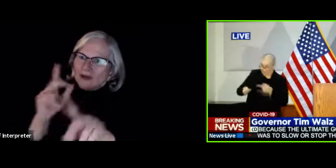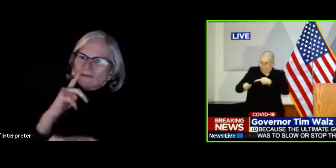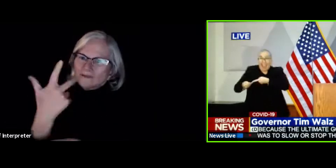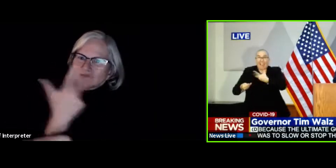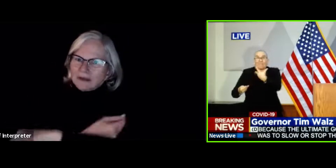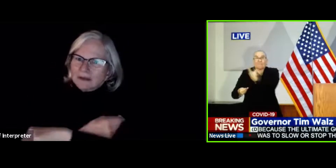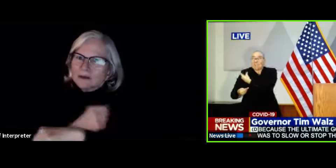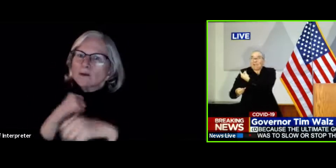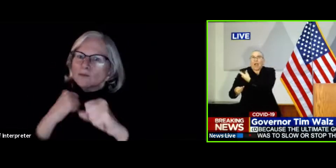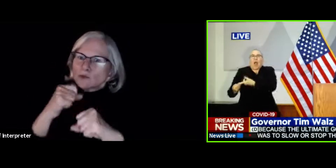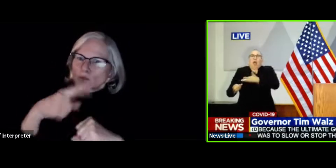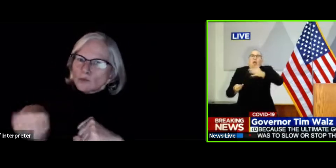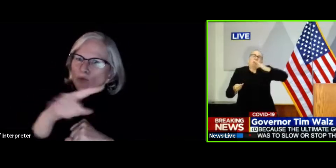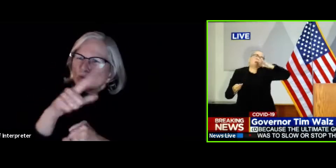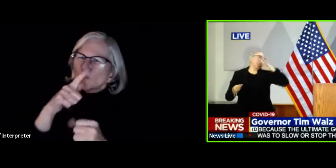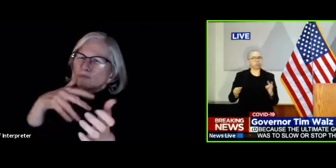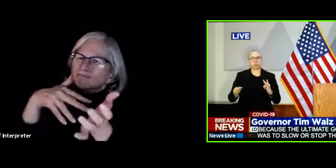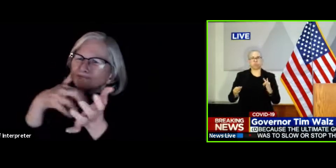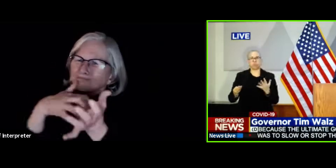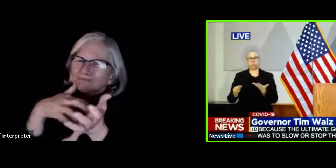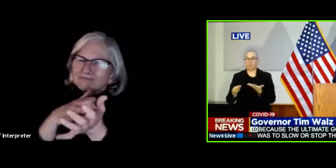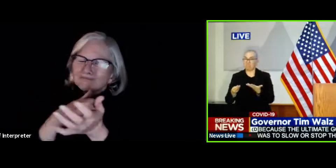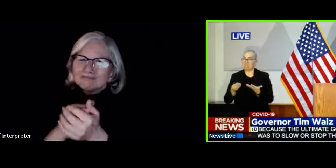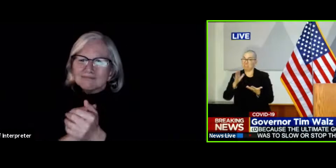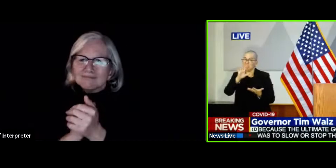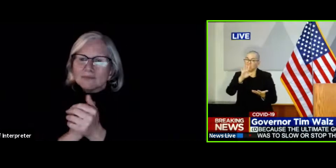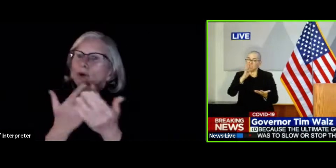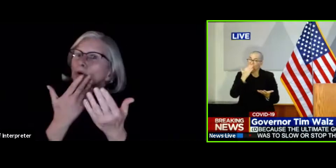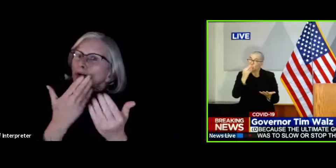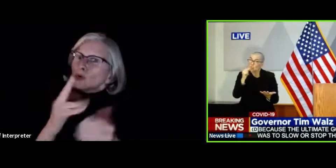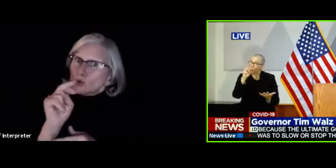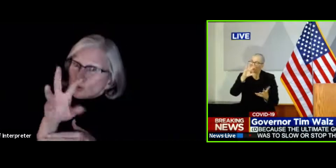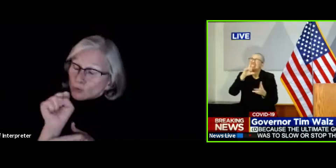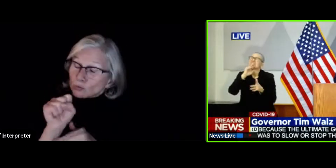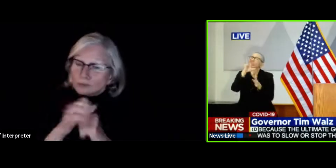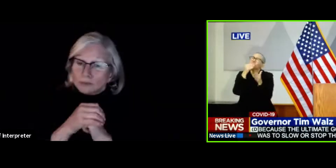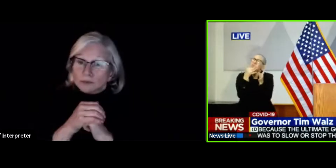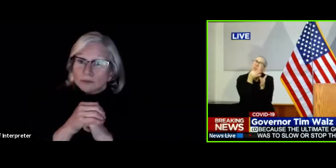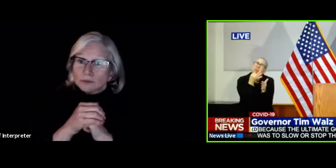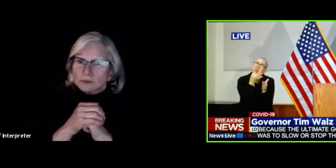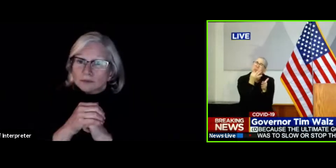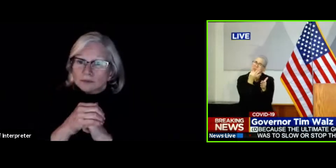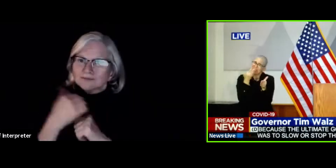MOVE FORWARDS. THE GOOD NEWS IS, WE'RE GETTING CLOSER TO THAT. THE CHALLENGING NEWS, IT'S COMING AT A TIME